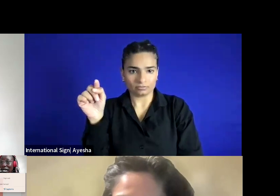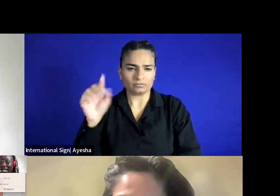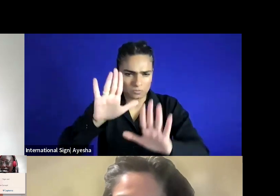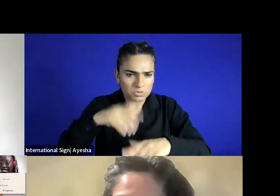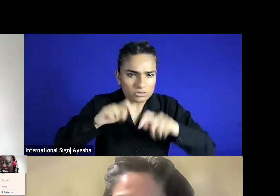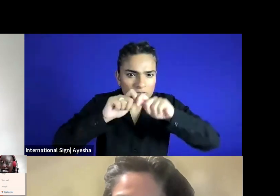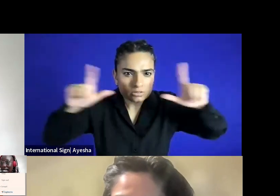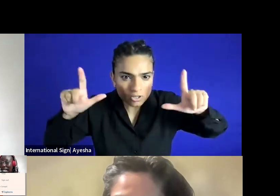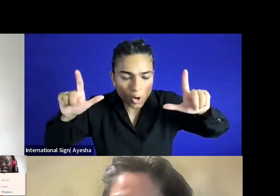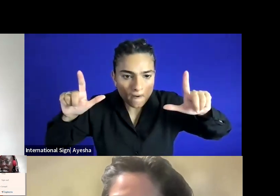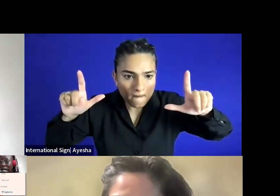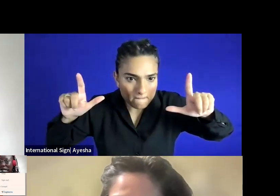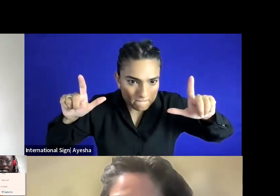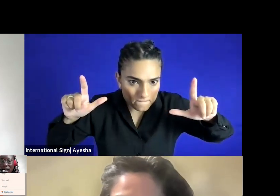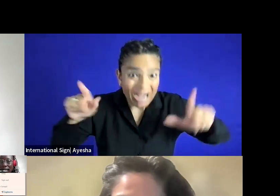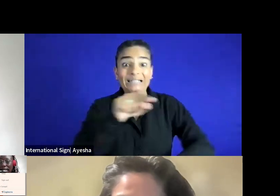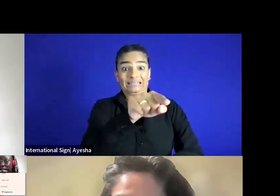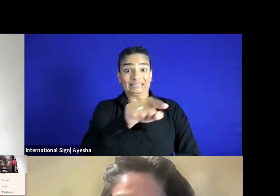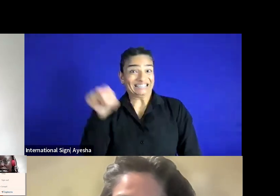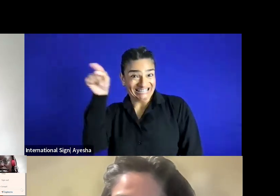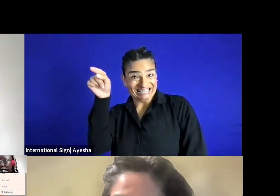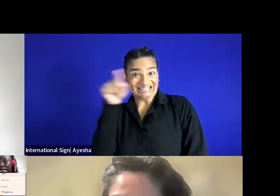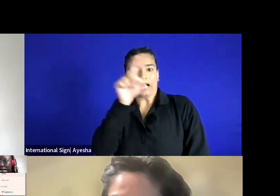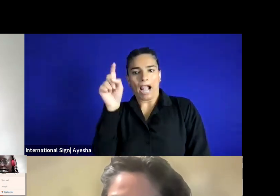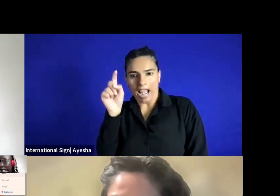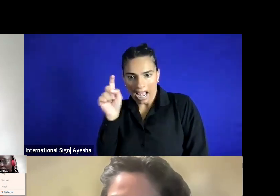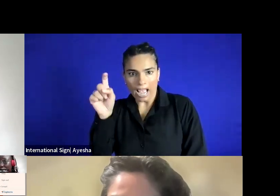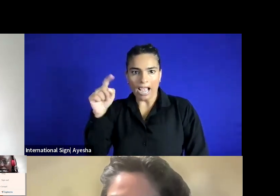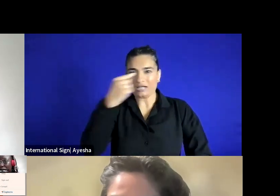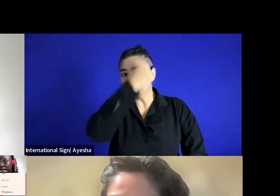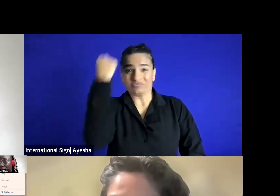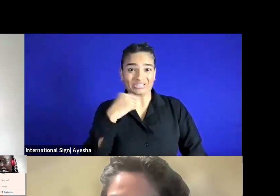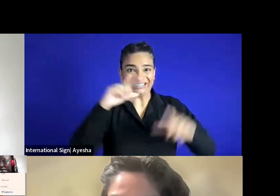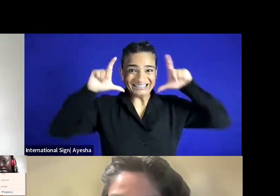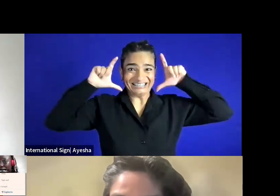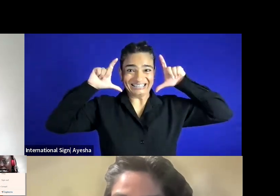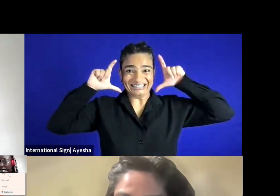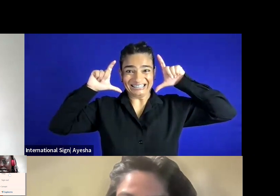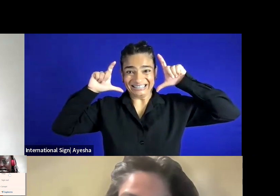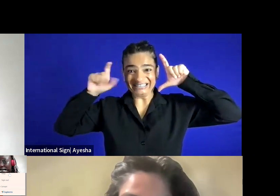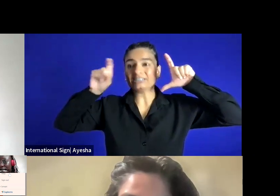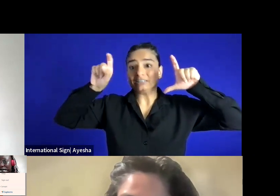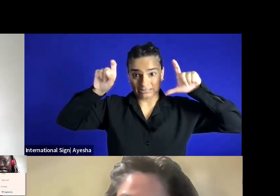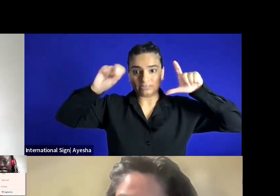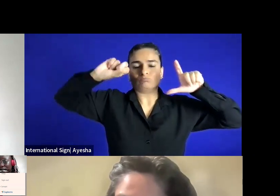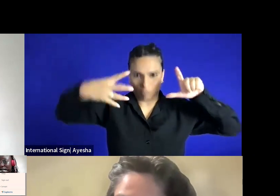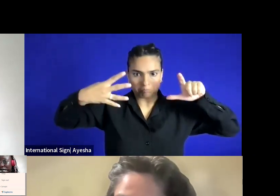So click on that. And once you click on that, the drop down menu, that update profile profile helps sign out.